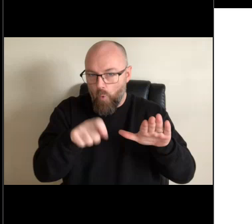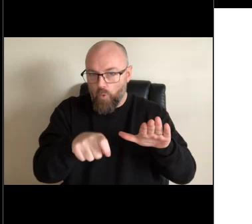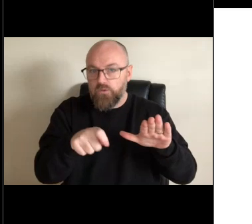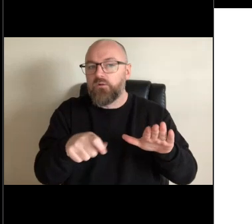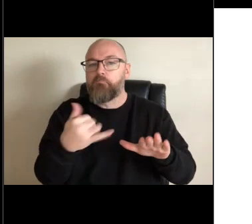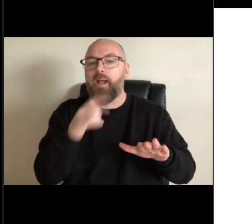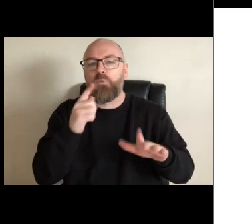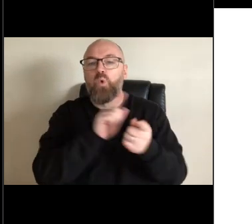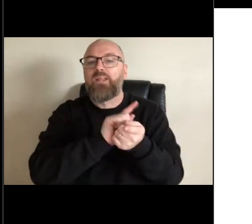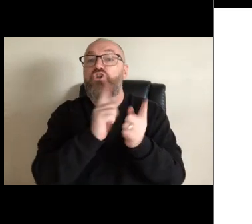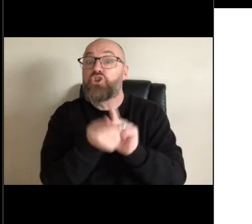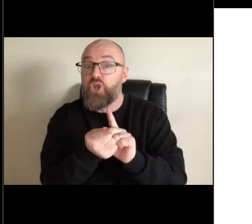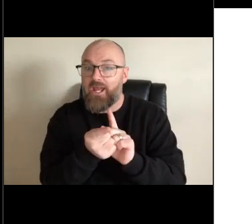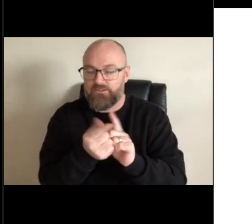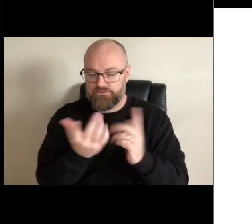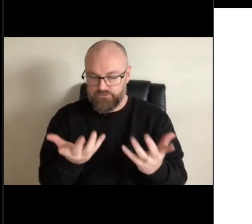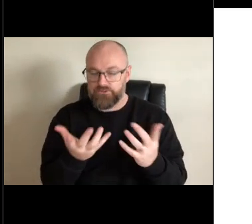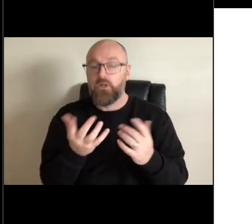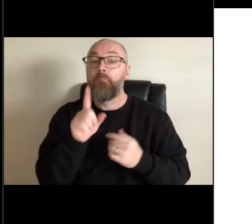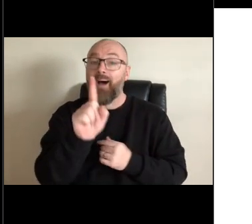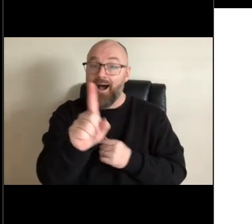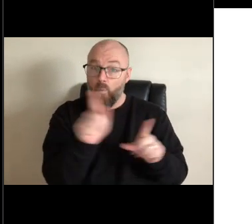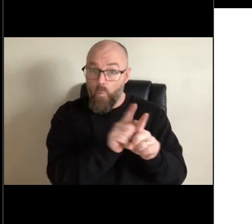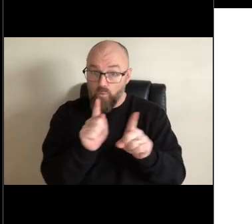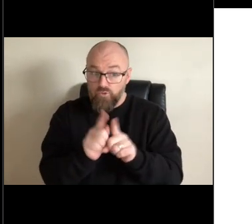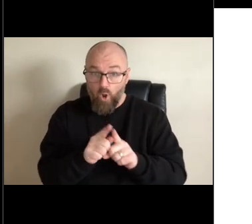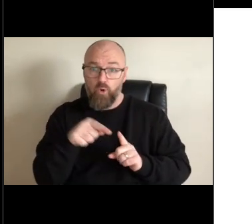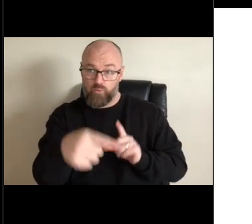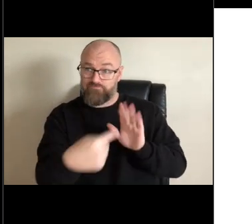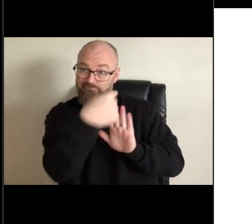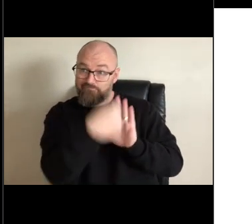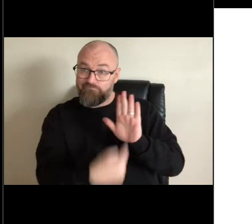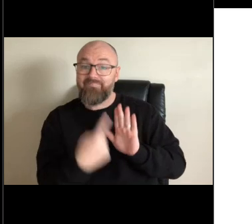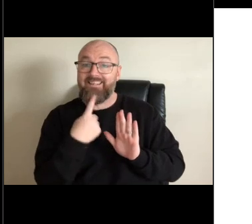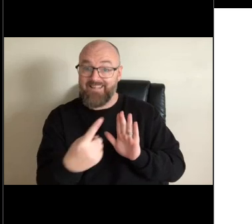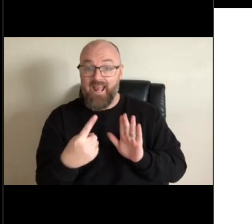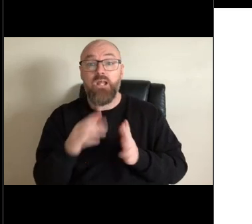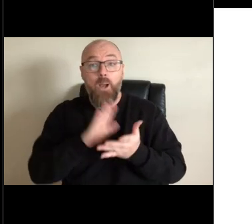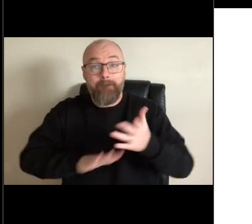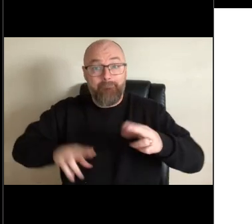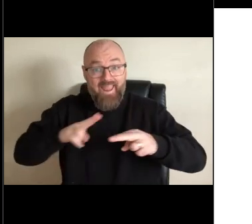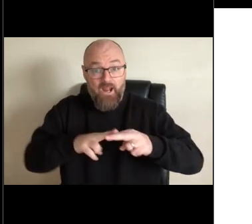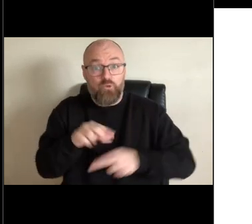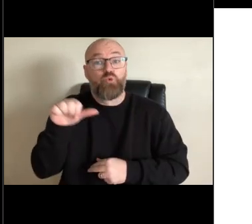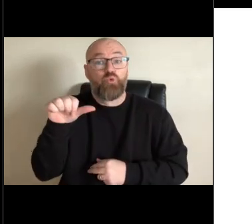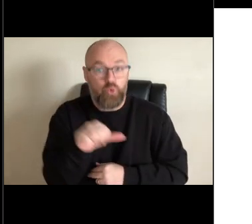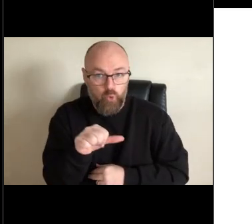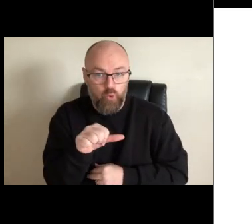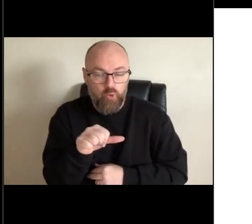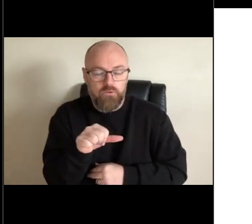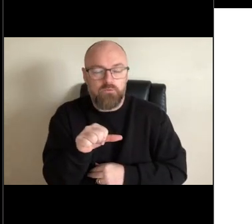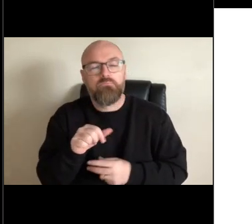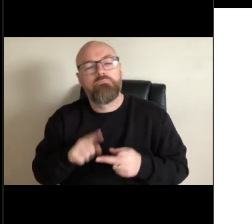what the Act also says is that parents should if it is safe to do so consult about decisions for